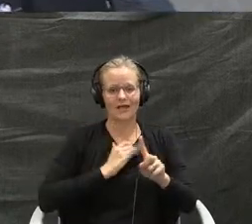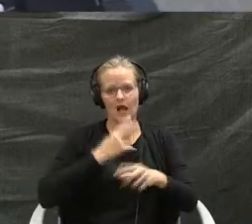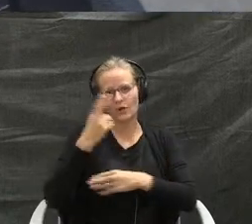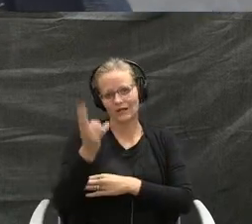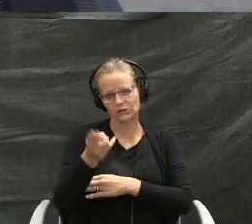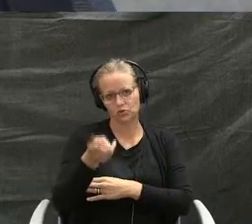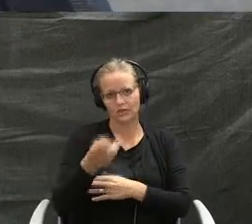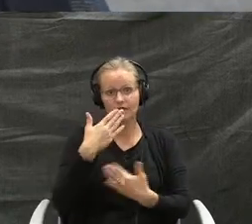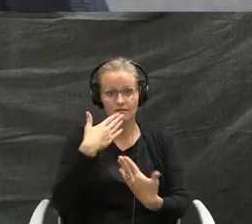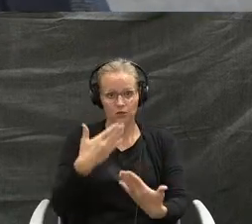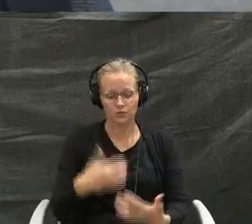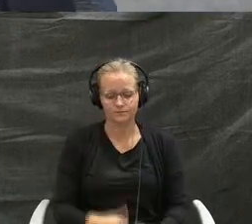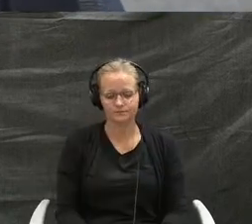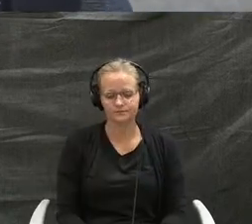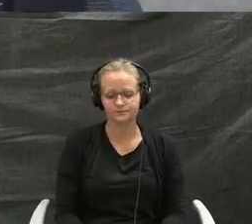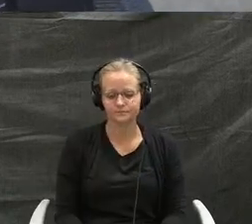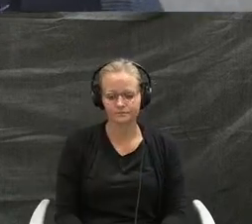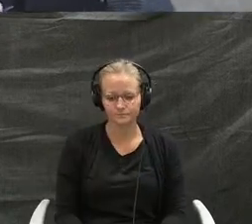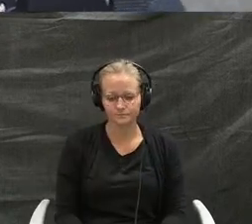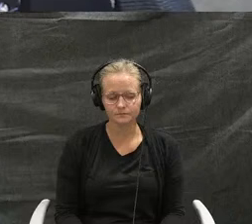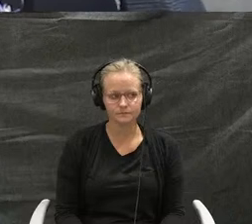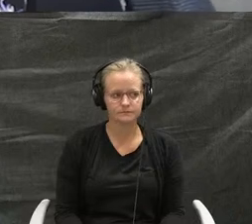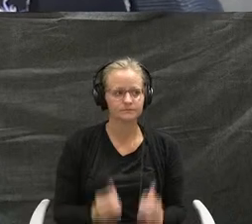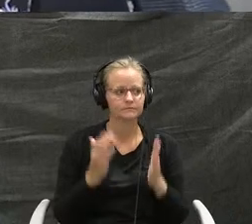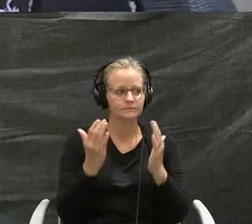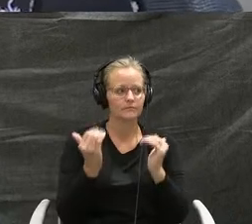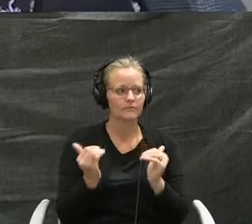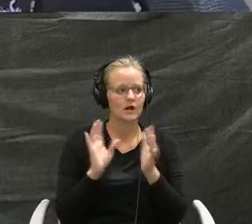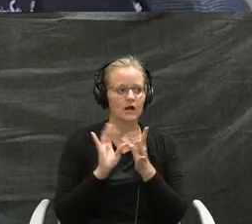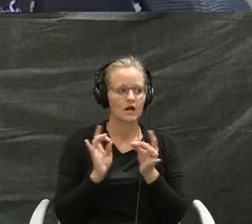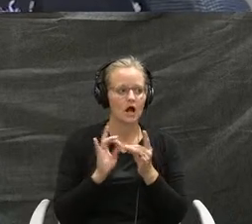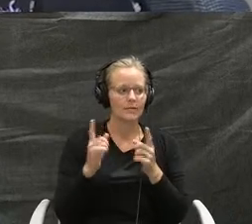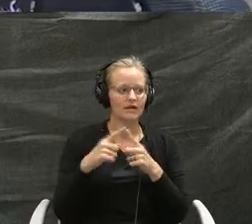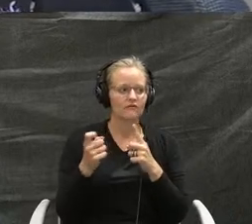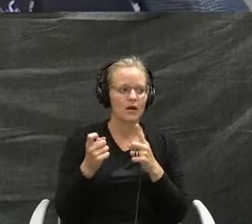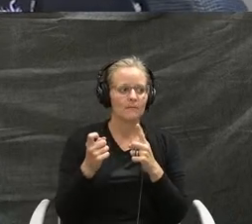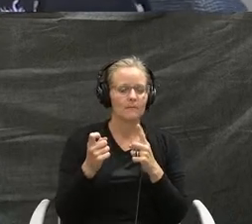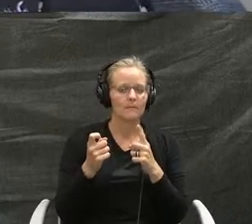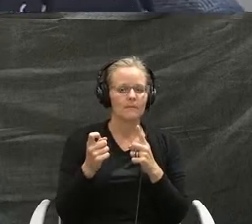A comment from either miss or Mr Goodspeed Gross of Chaska.